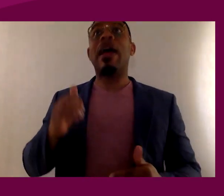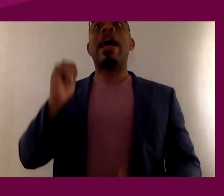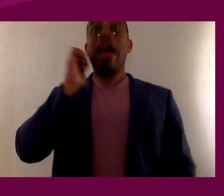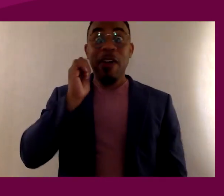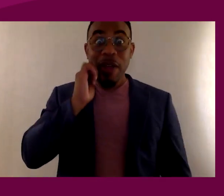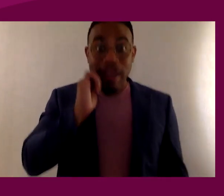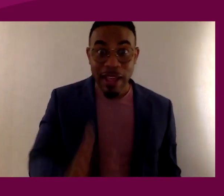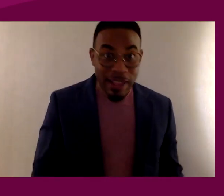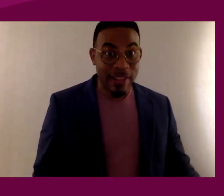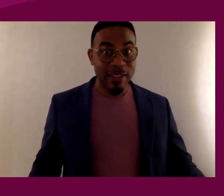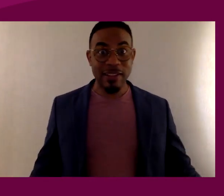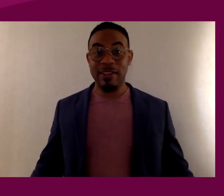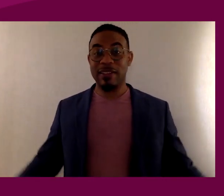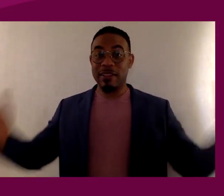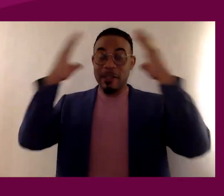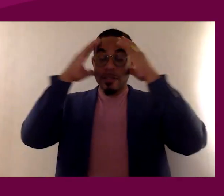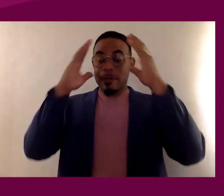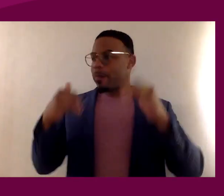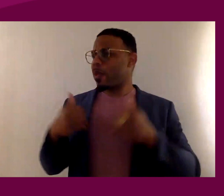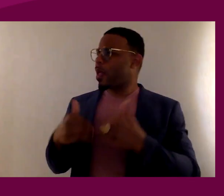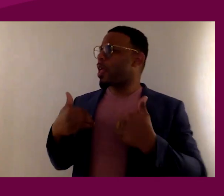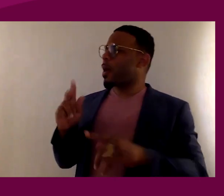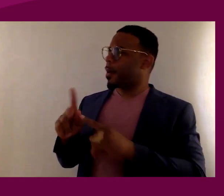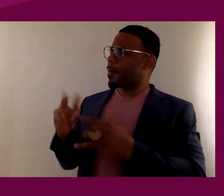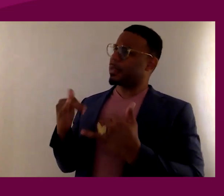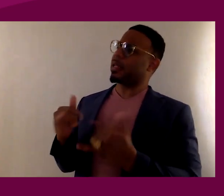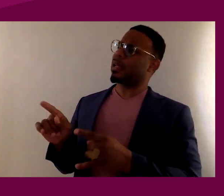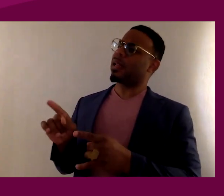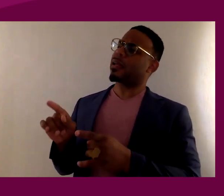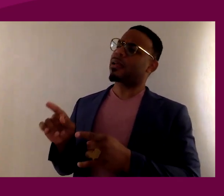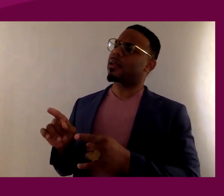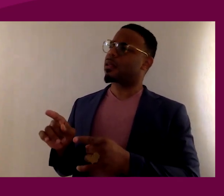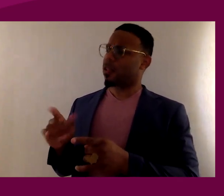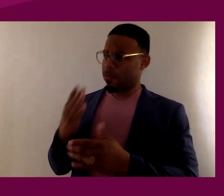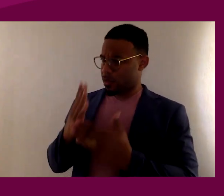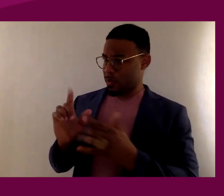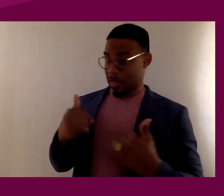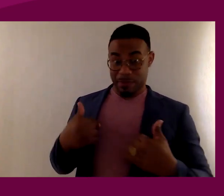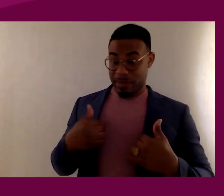for me to get to my classroom? Every day that's what it was. Ashley Inkumsah: With young people of today,